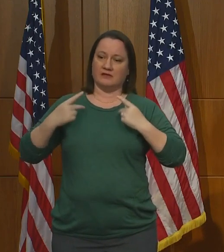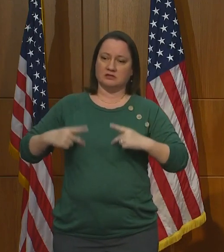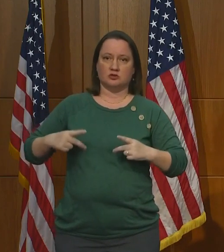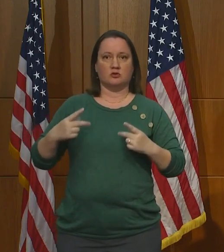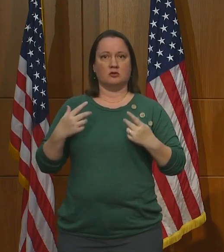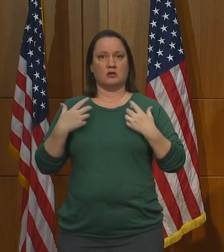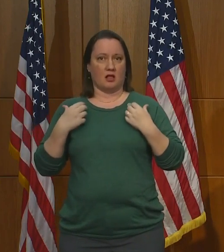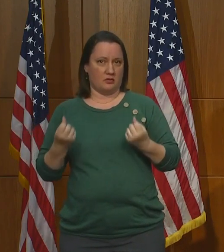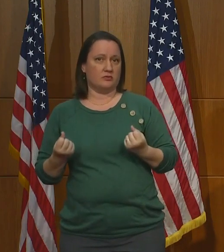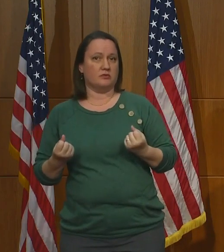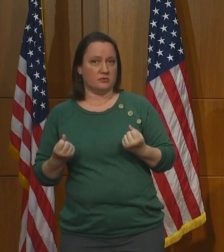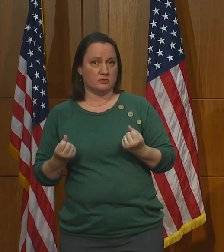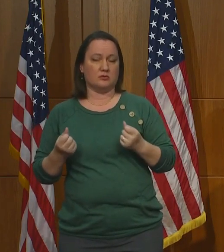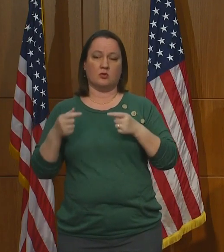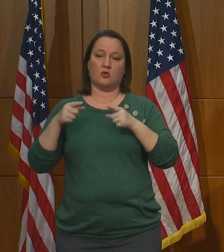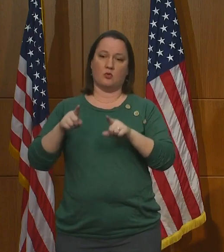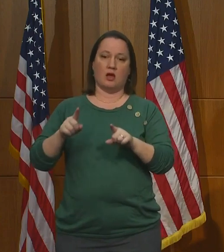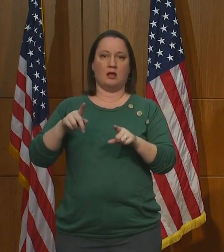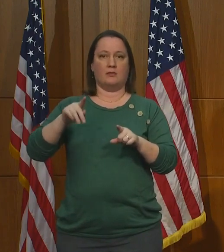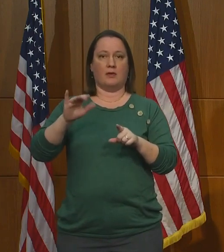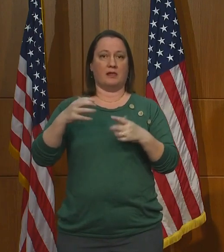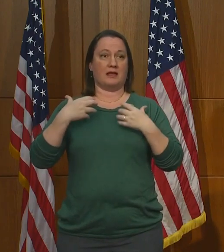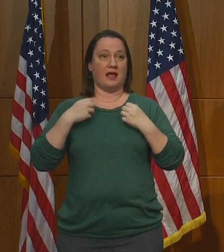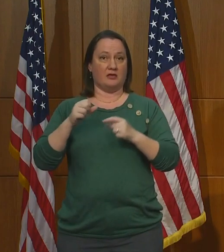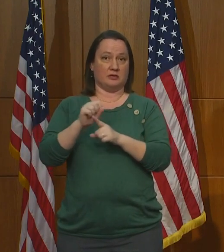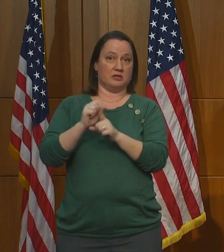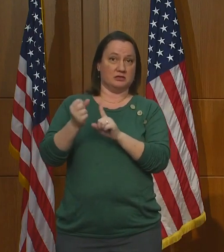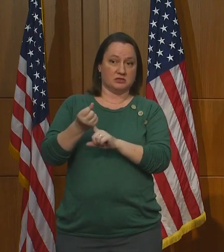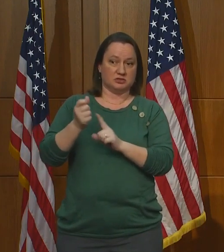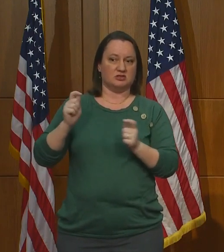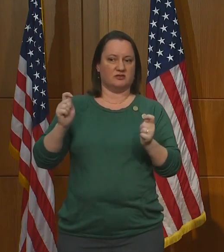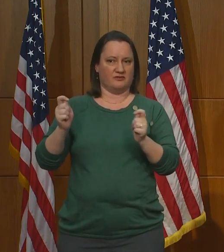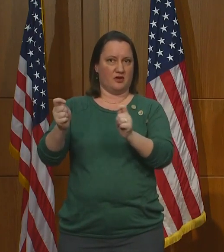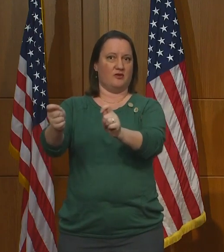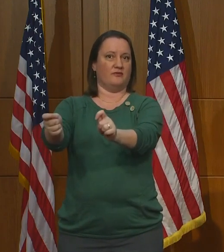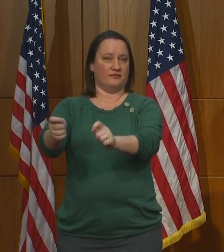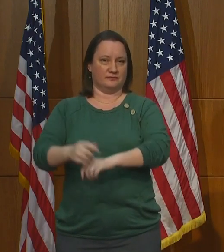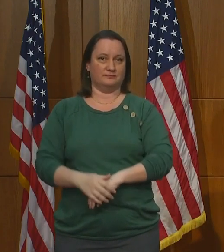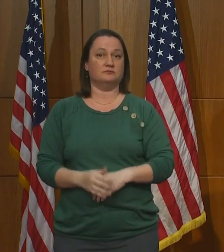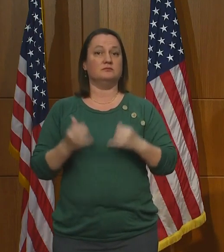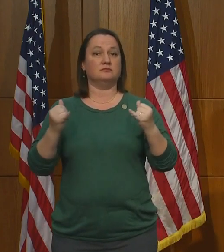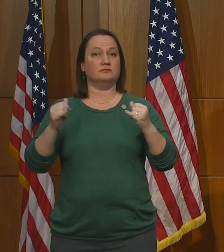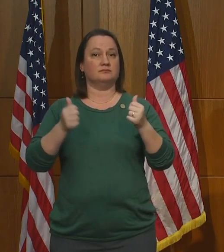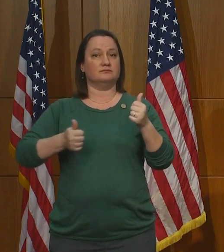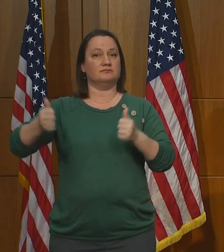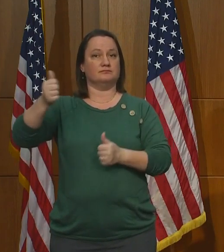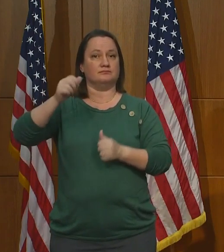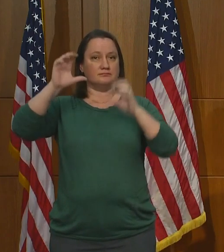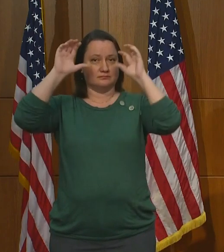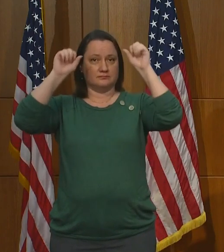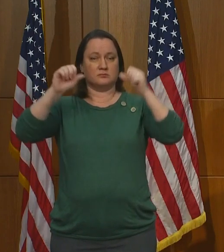WELL BEING OF STUDENTS AND STAFF. AS PUBLIC HEALTH